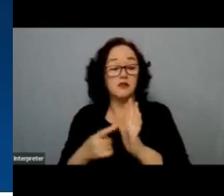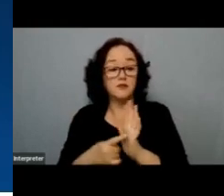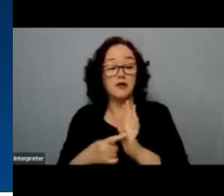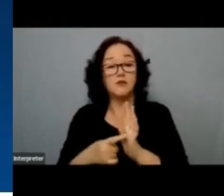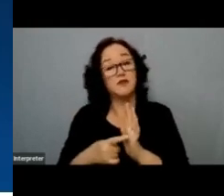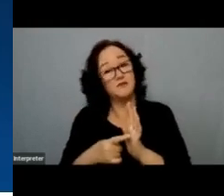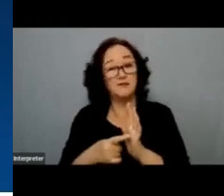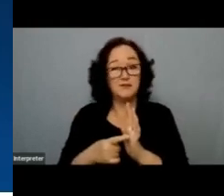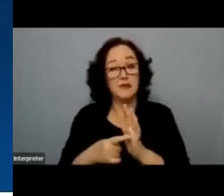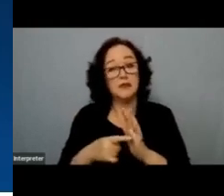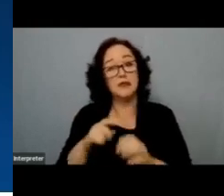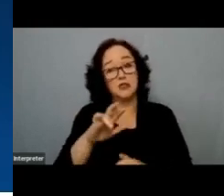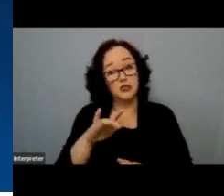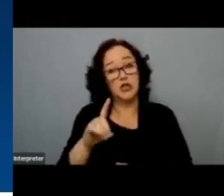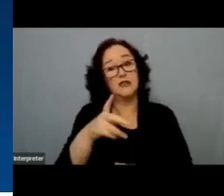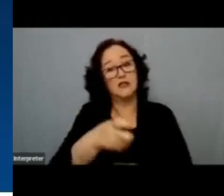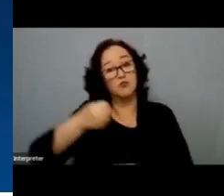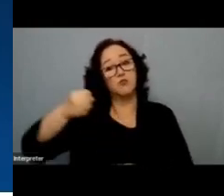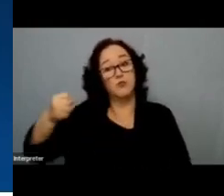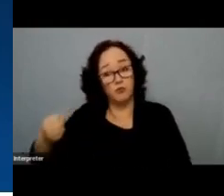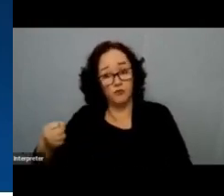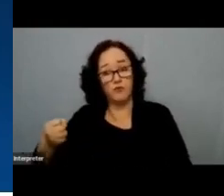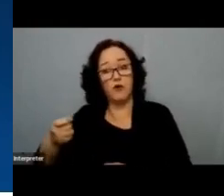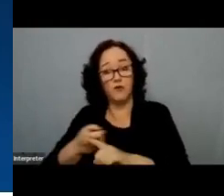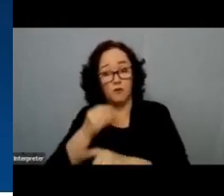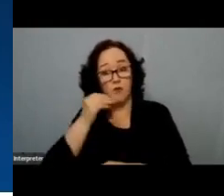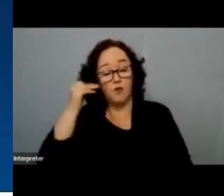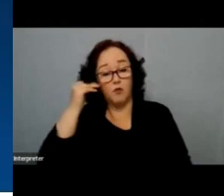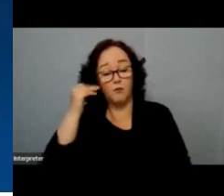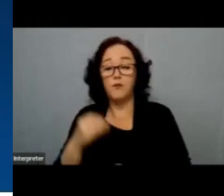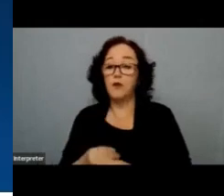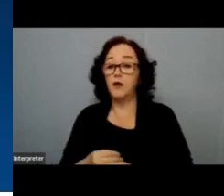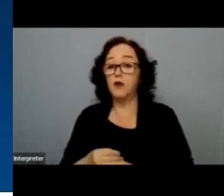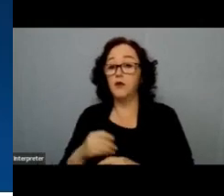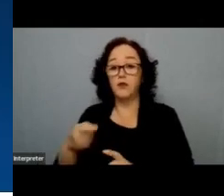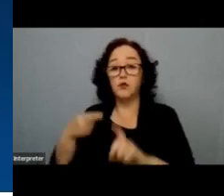child from a home, then the goal is hopefully to achieve family